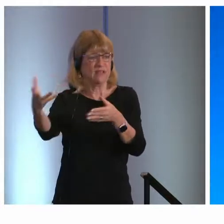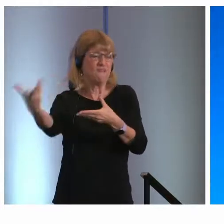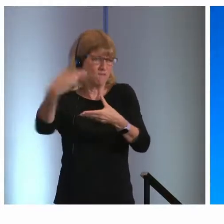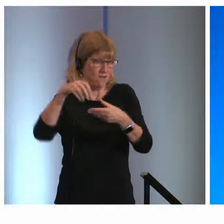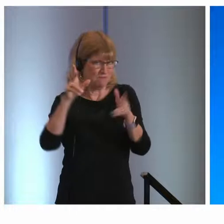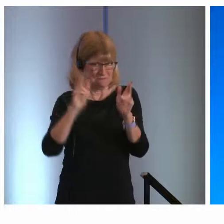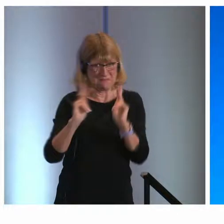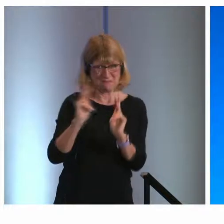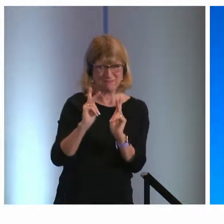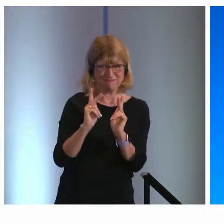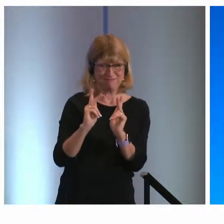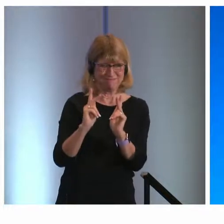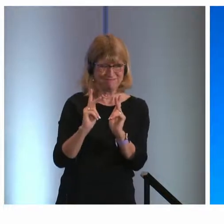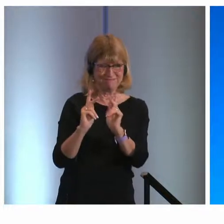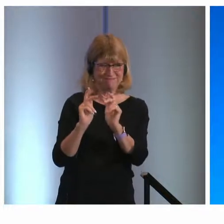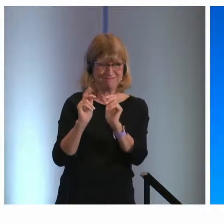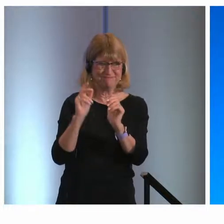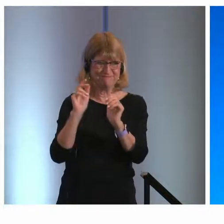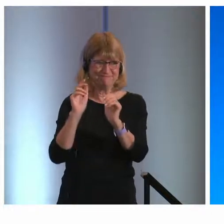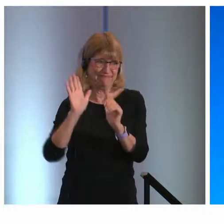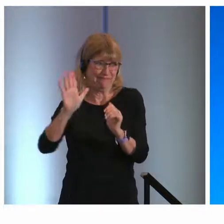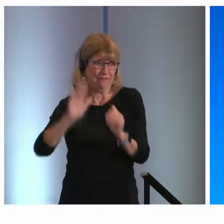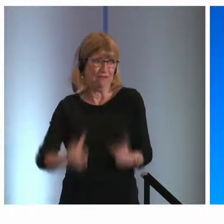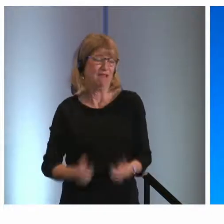story-tellers and the stories we tell, and the people we